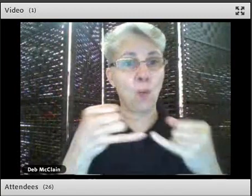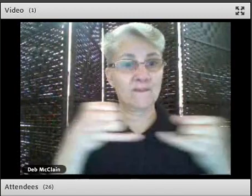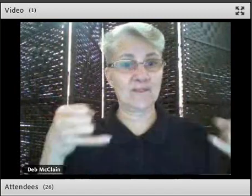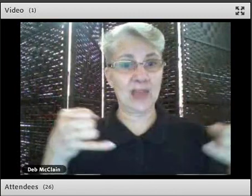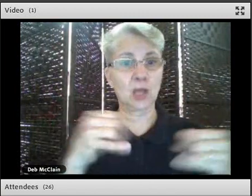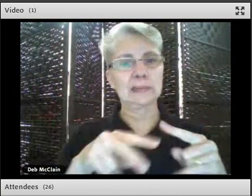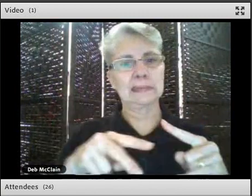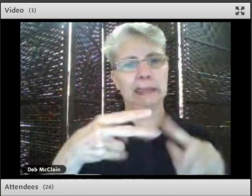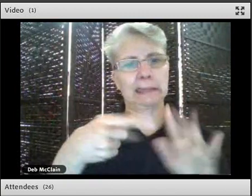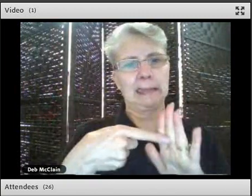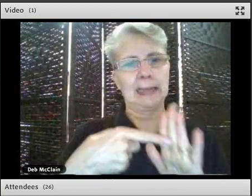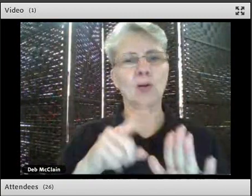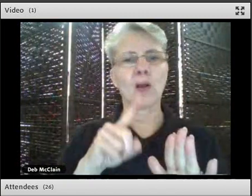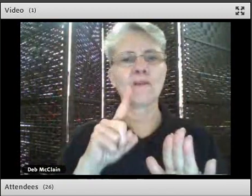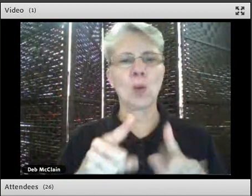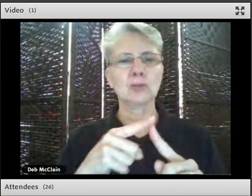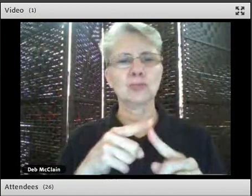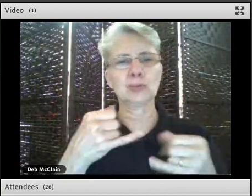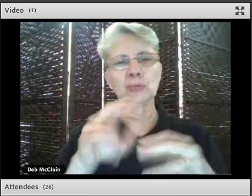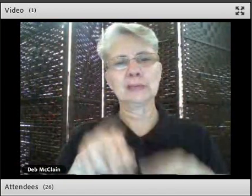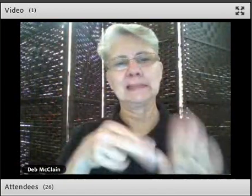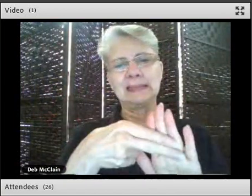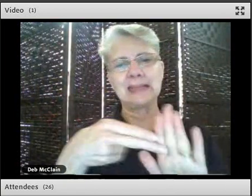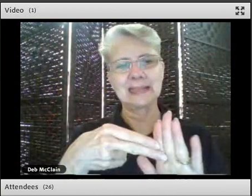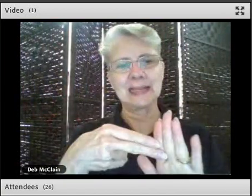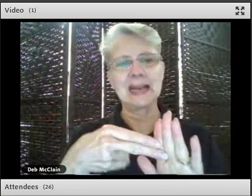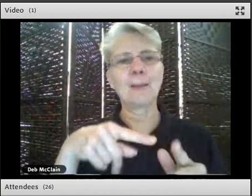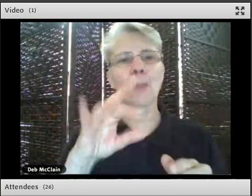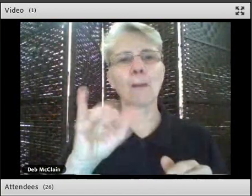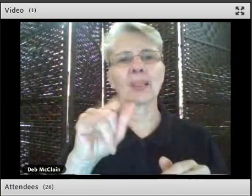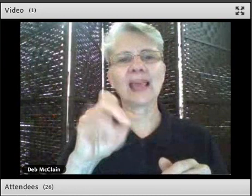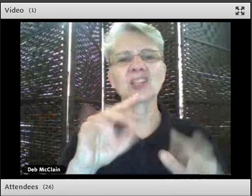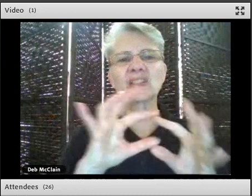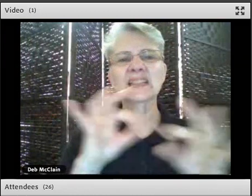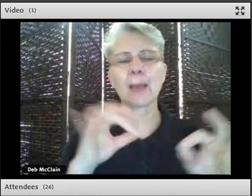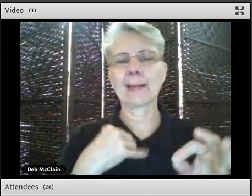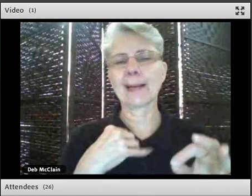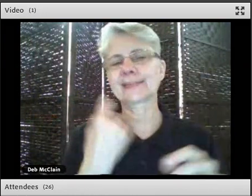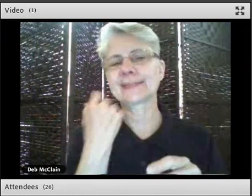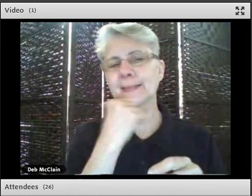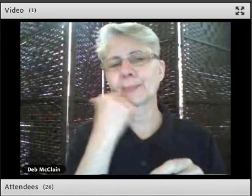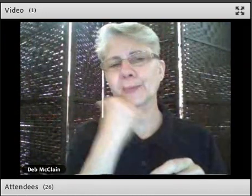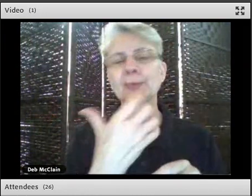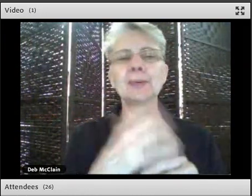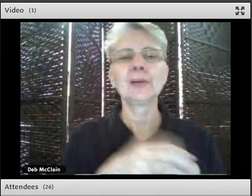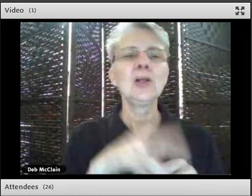It's got our typical three elements of the place of publication, the publisher name, and the date.